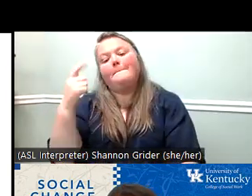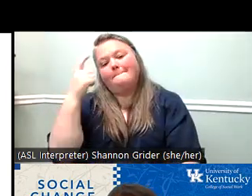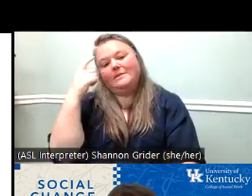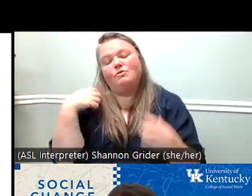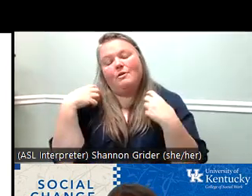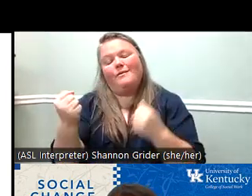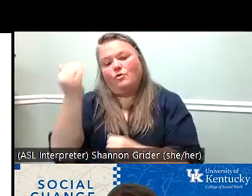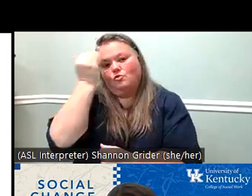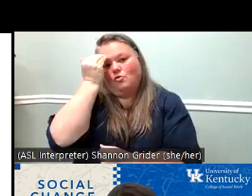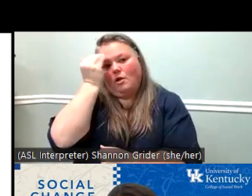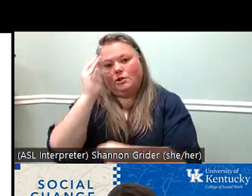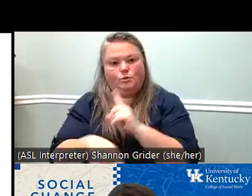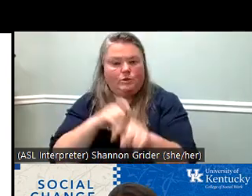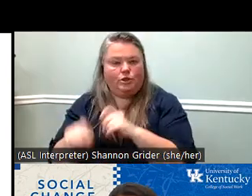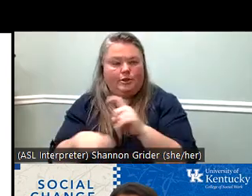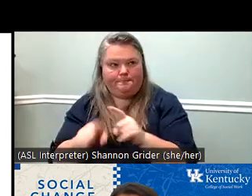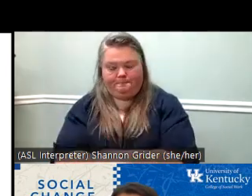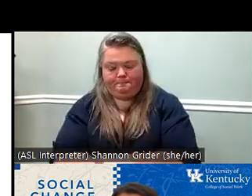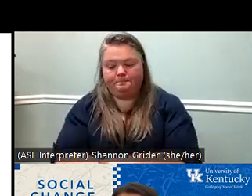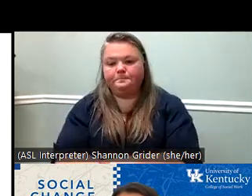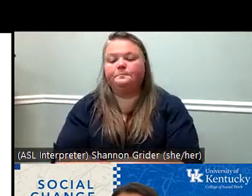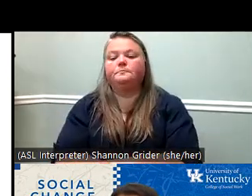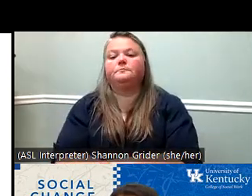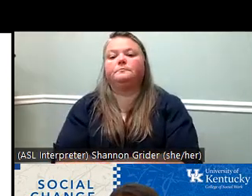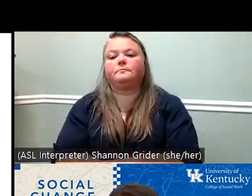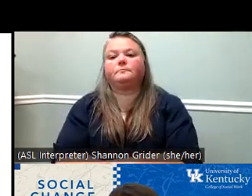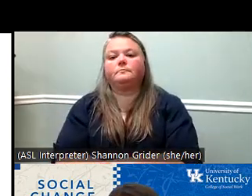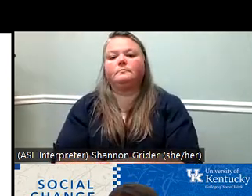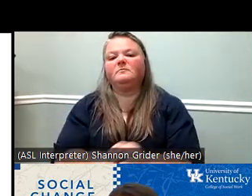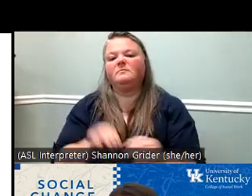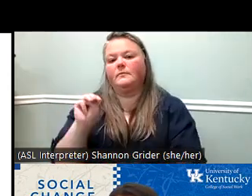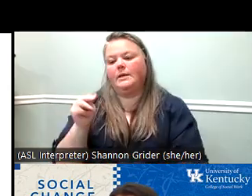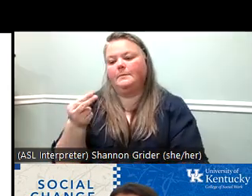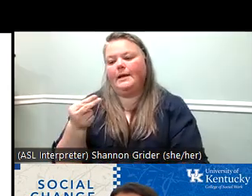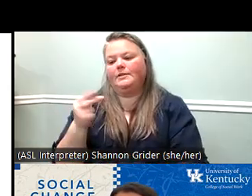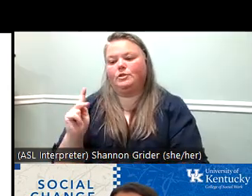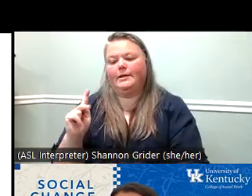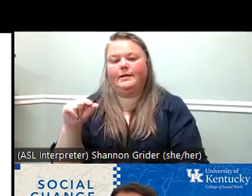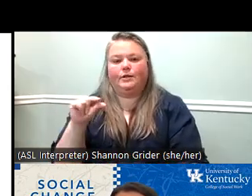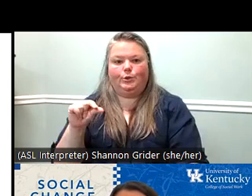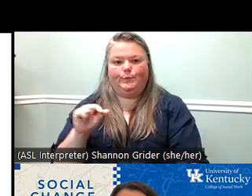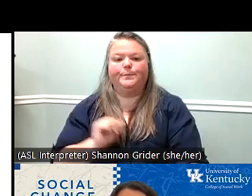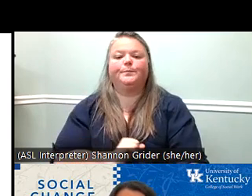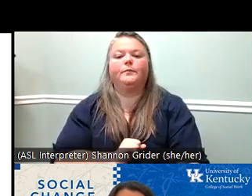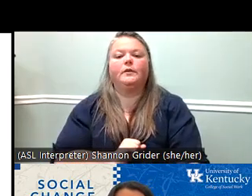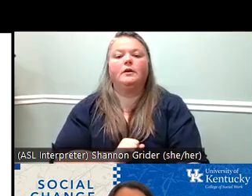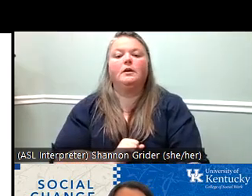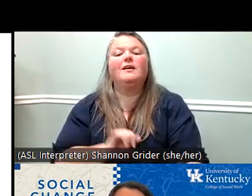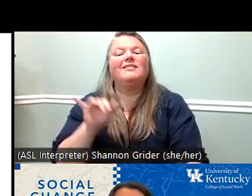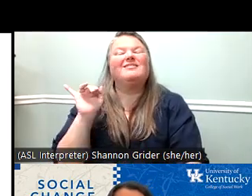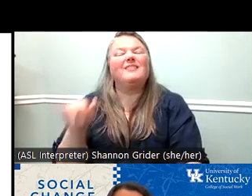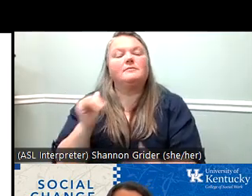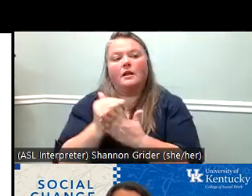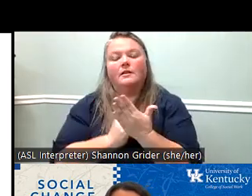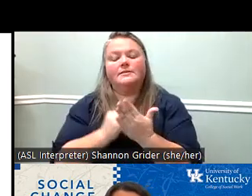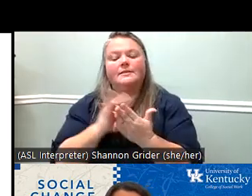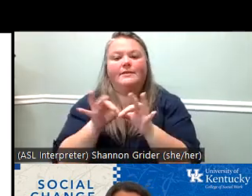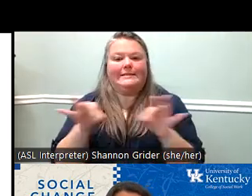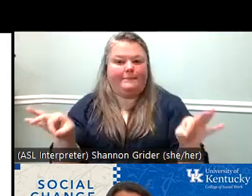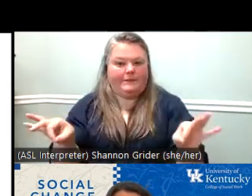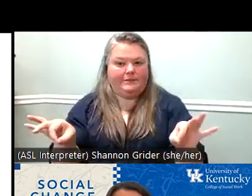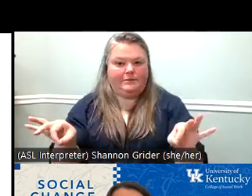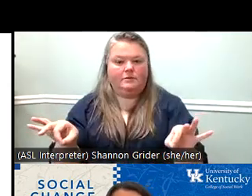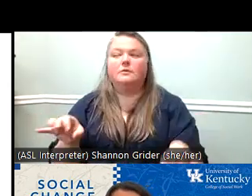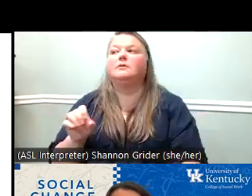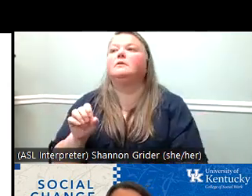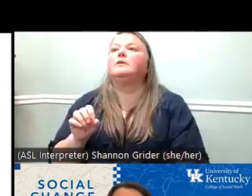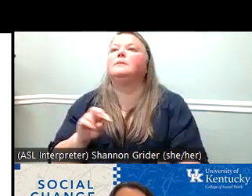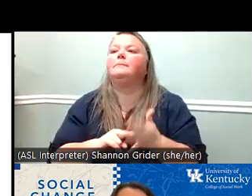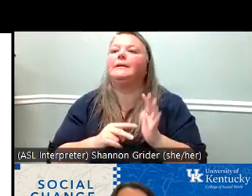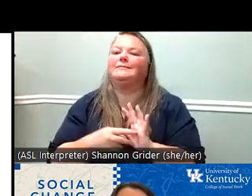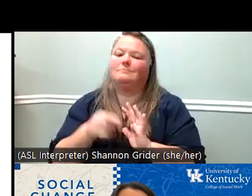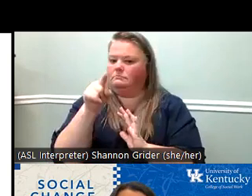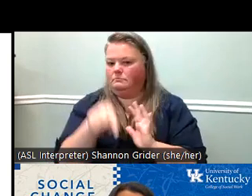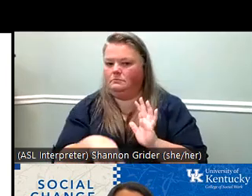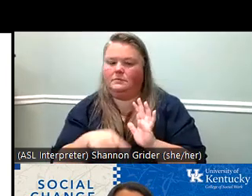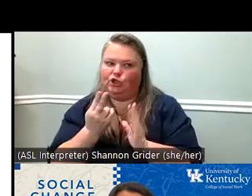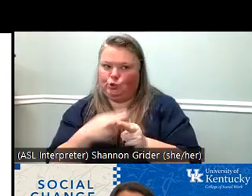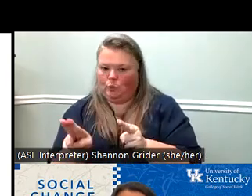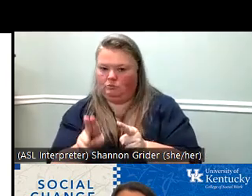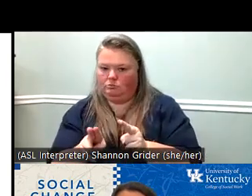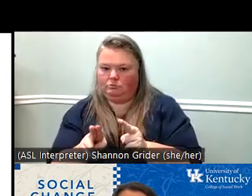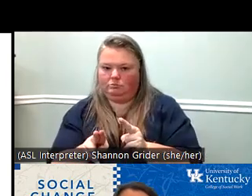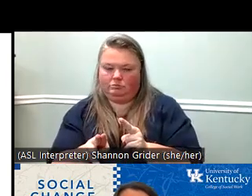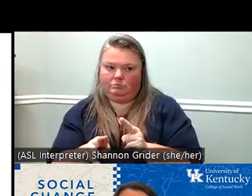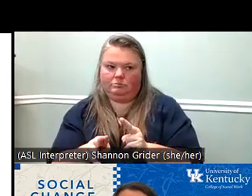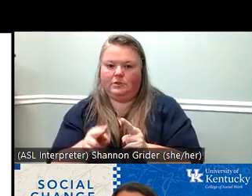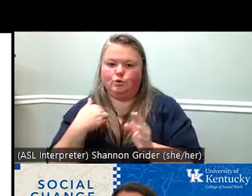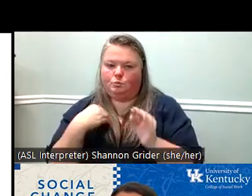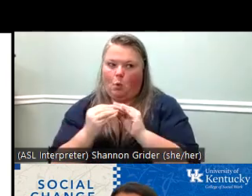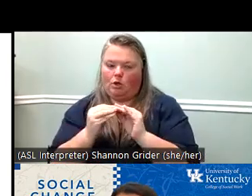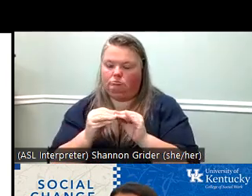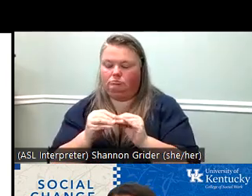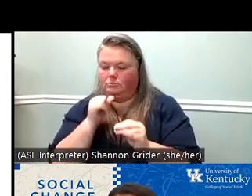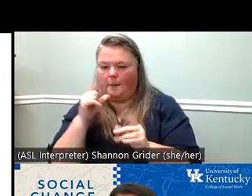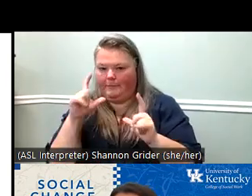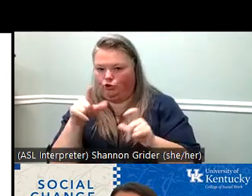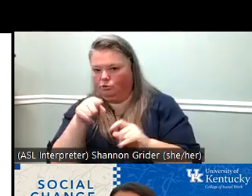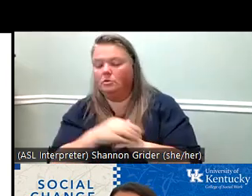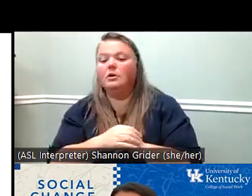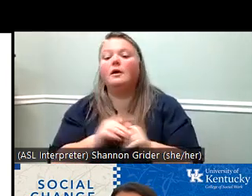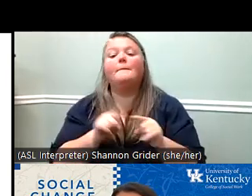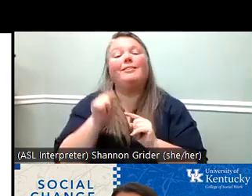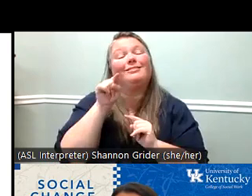DO A SUMMARY OF THOSE SCORES, AND THAT SUMMARY TELLS US HOW MUCH SOMEBODY IS EXPERIENCING DISTRESS, SO THAT'S ONE EXAMPLE OF A MEASURE THAT WE USE. THE SECOND EXAMPLE